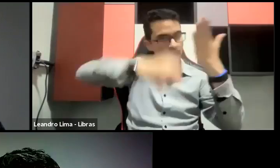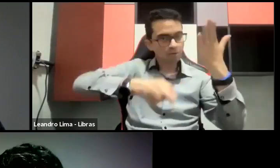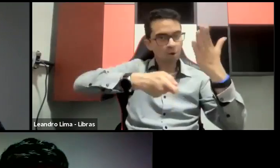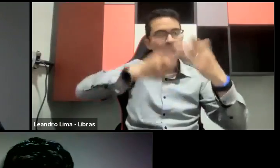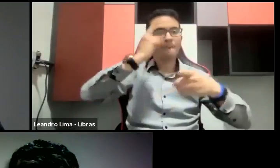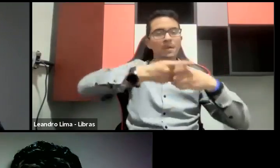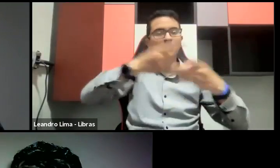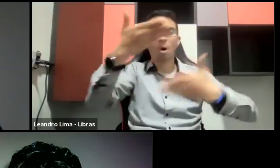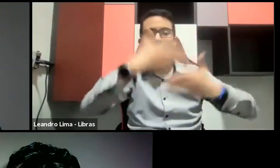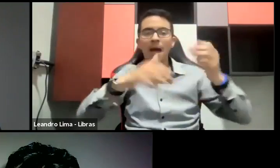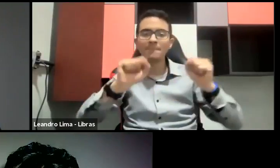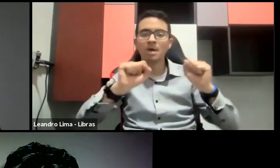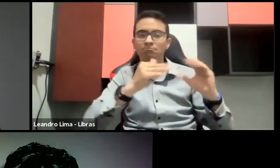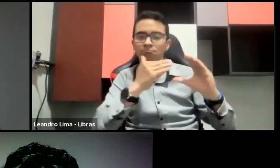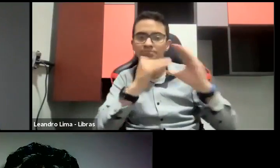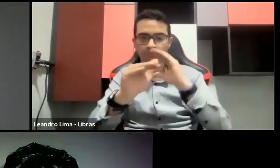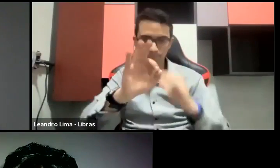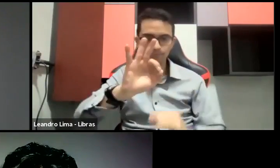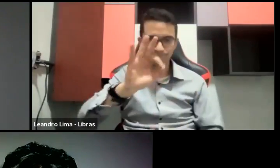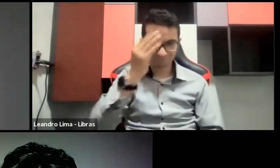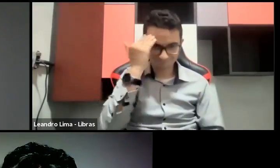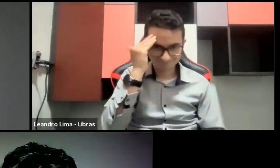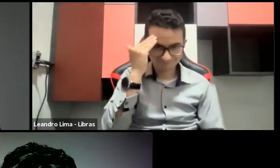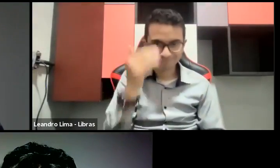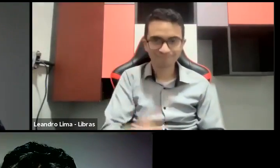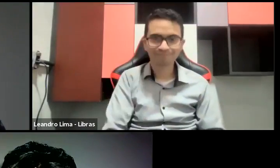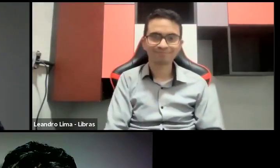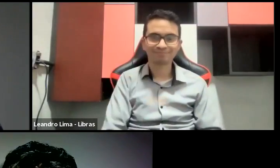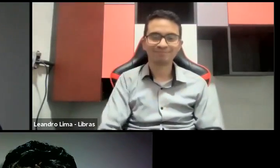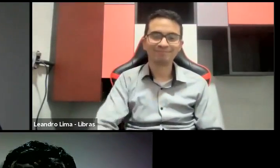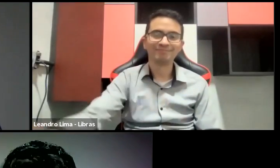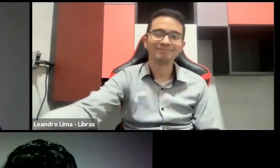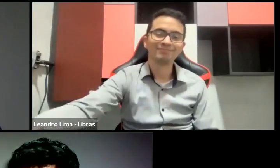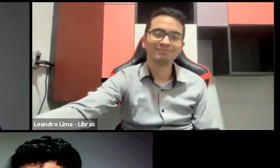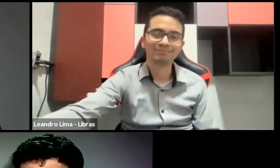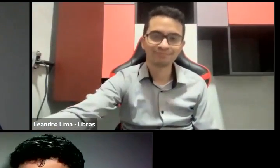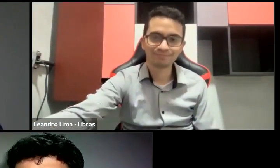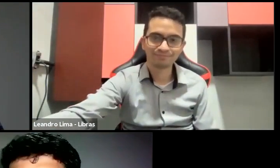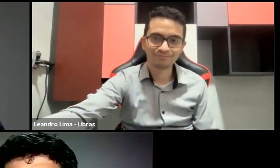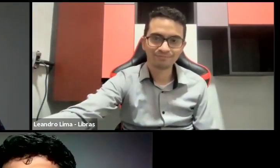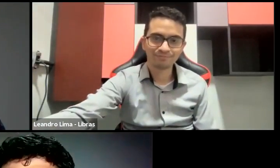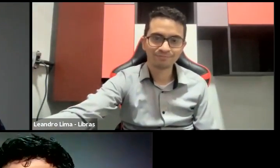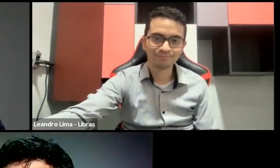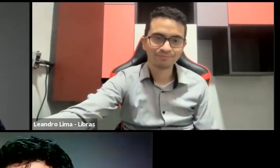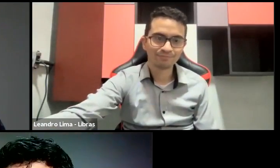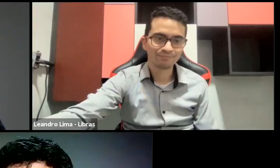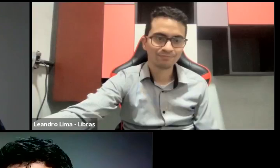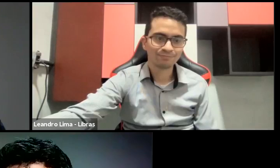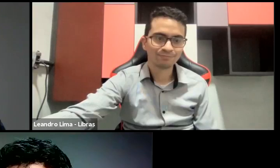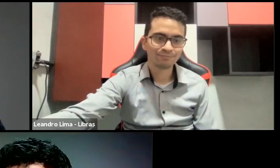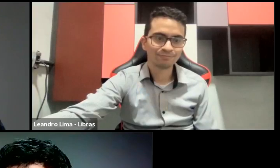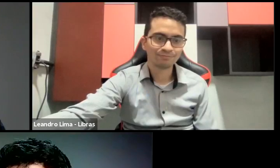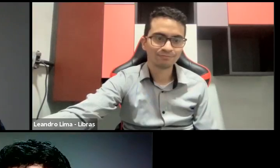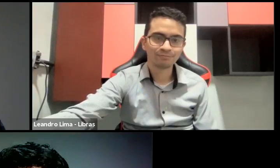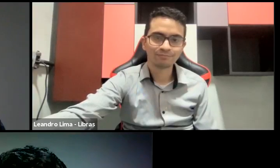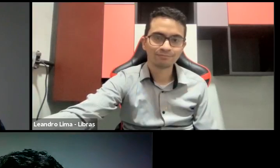could follow later because. we have uploaded the. , the The, the, articles, but it is would like to know if we have